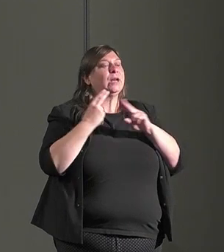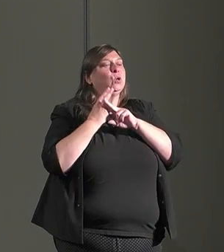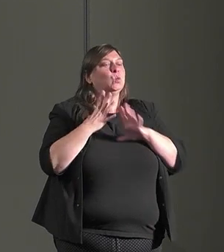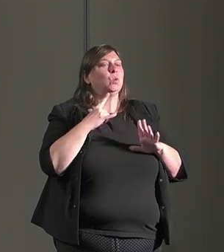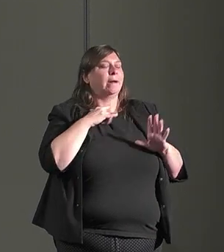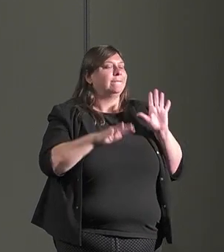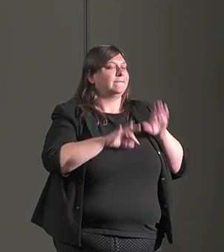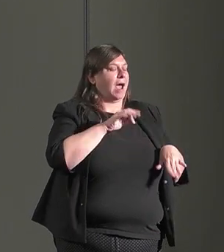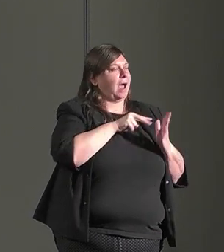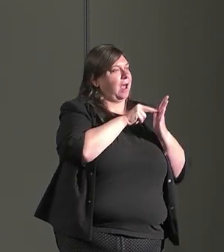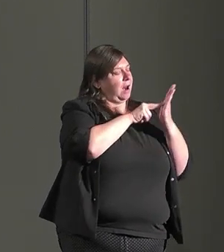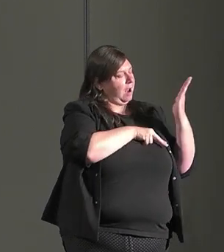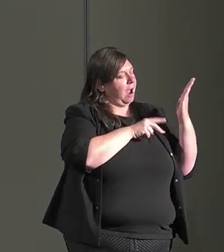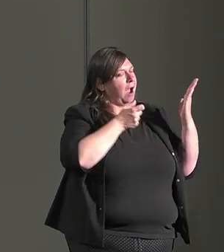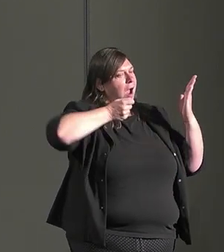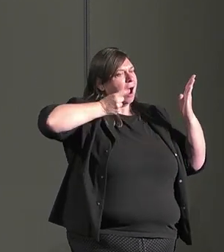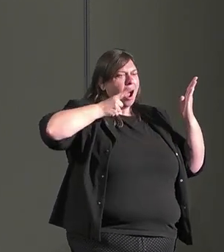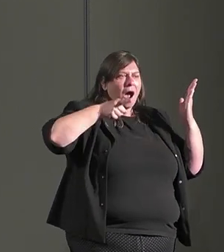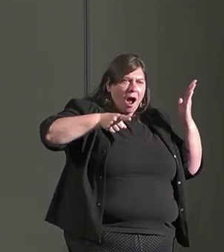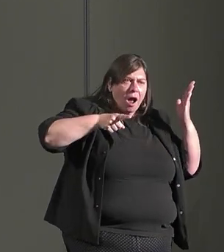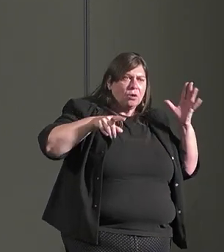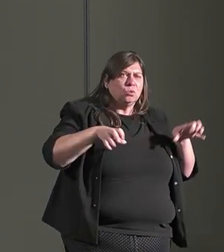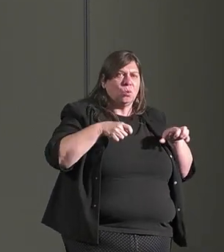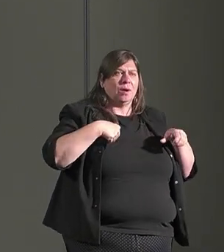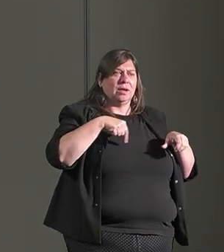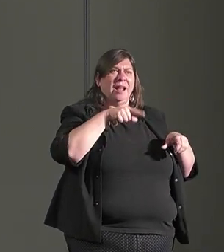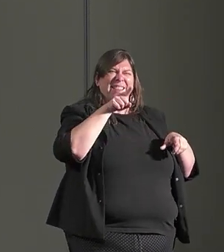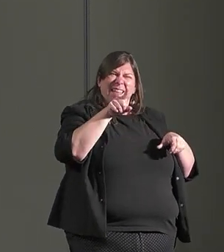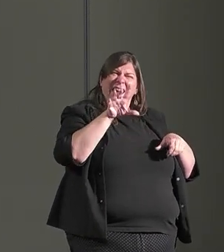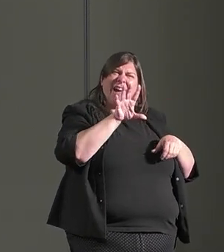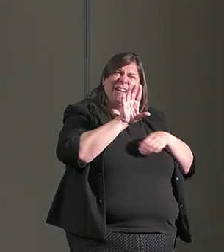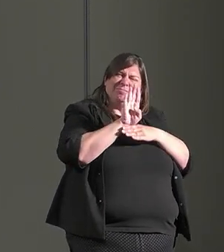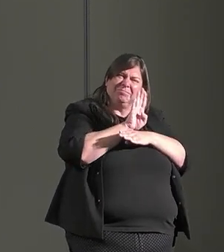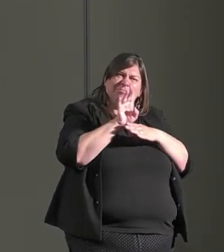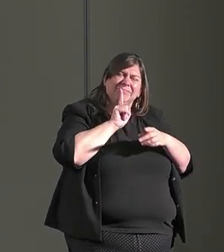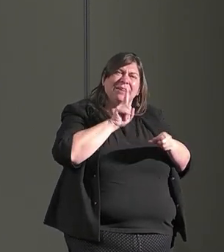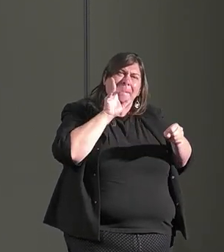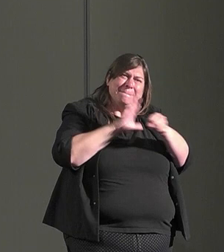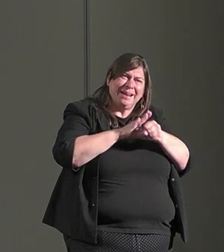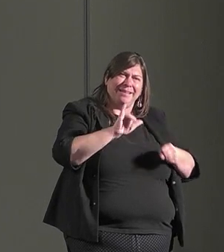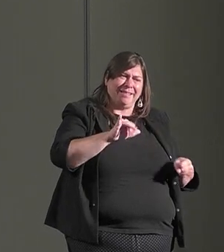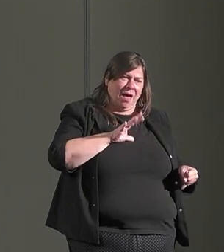and know what we're doing and understand what we committed to the marketplace.